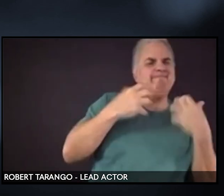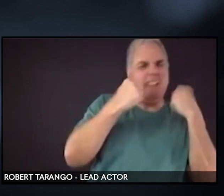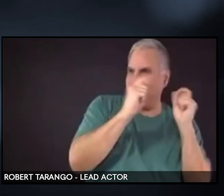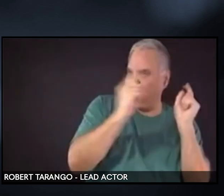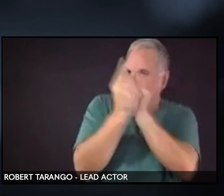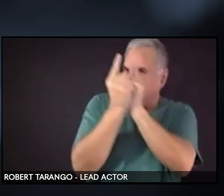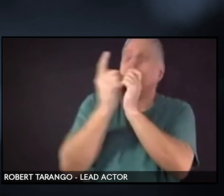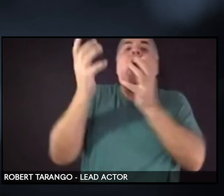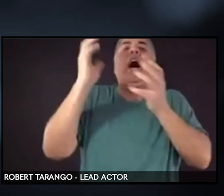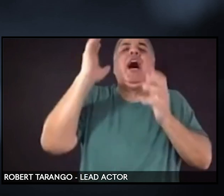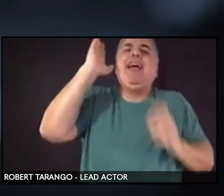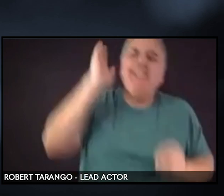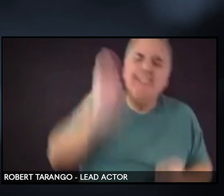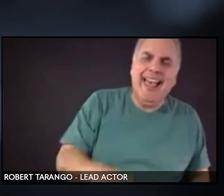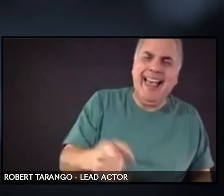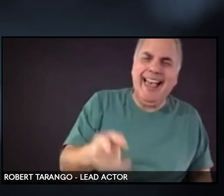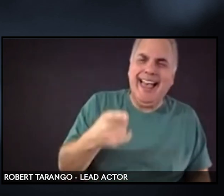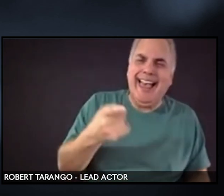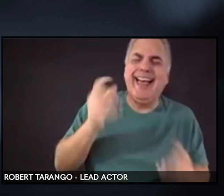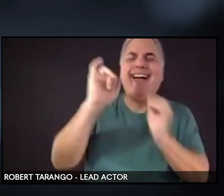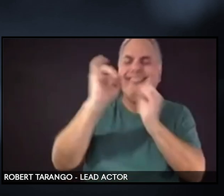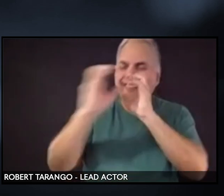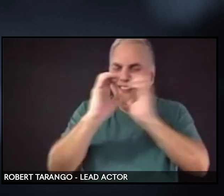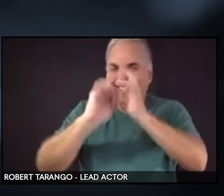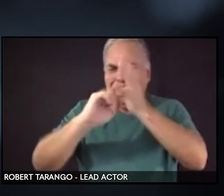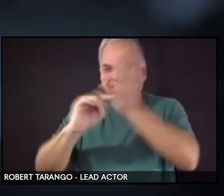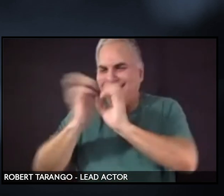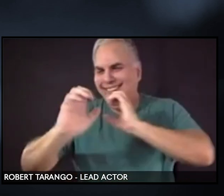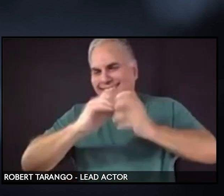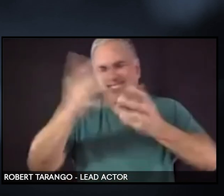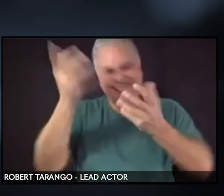with Steven. It's that willingness to go up and to meet somebody and go, "Oh, I